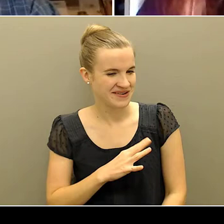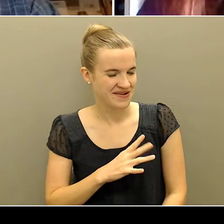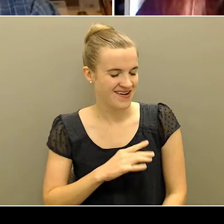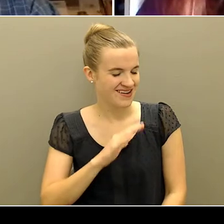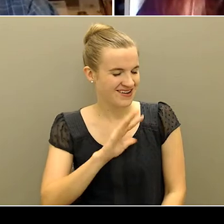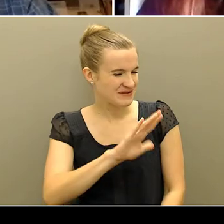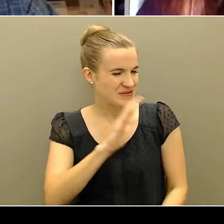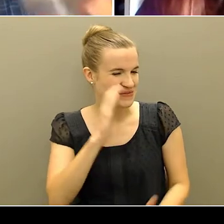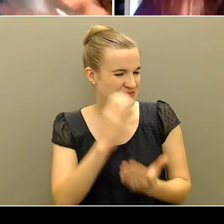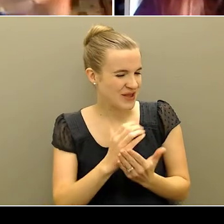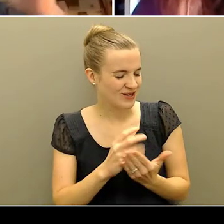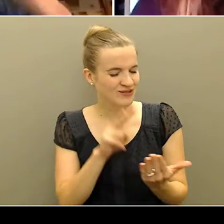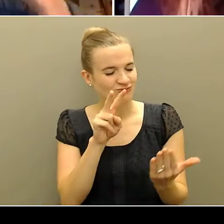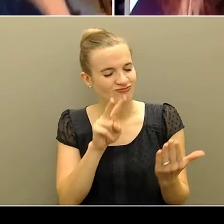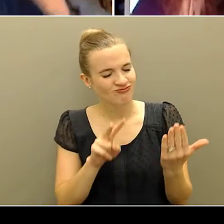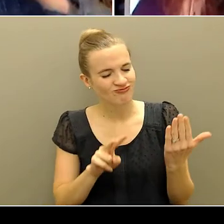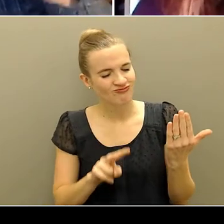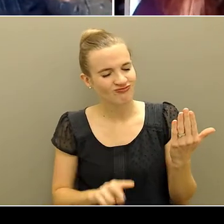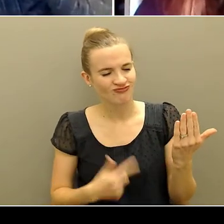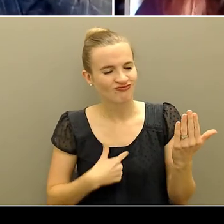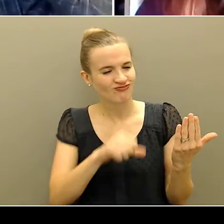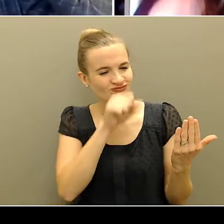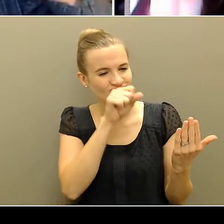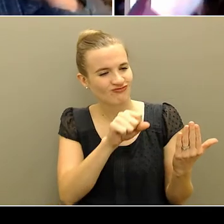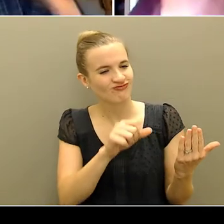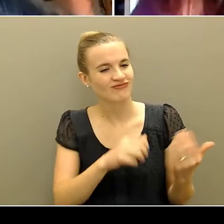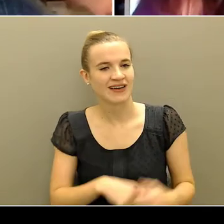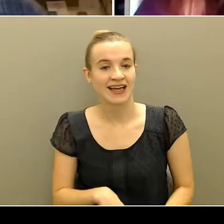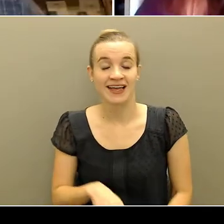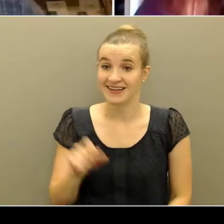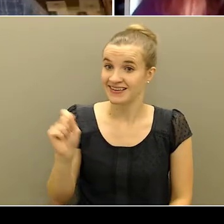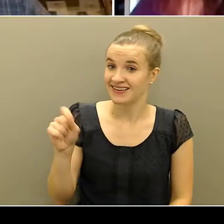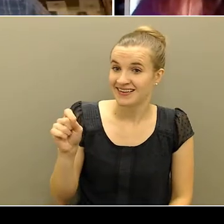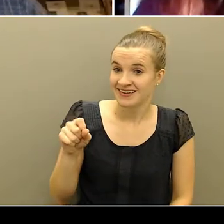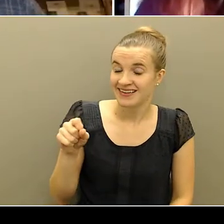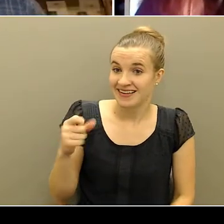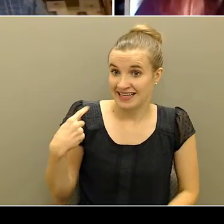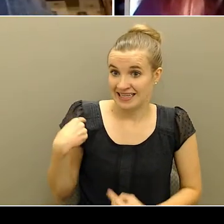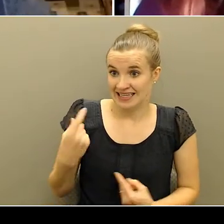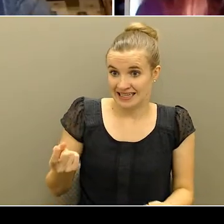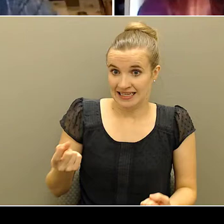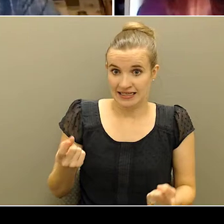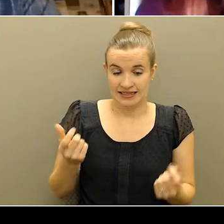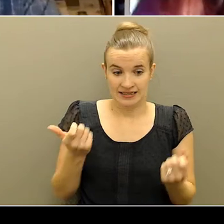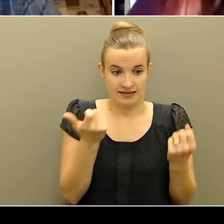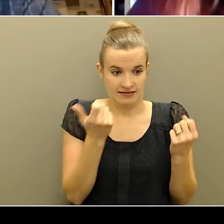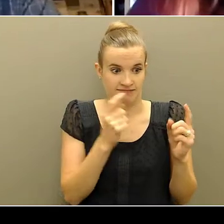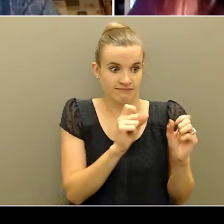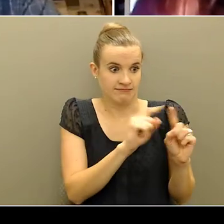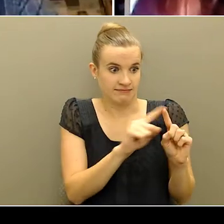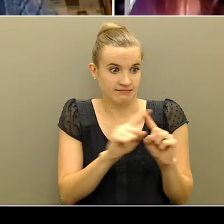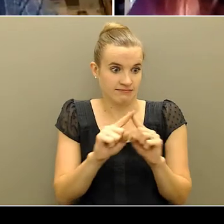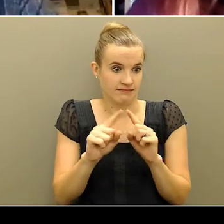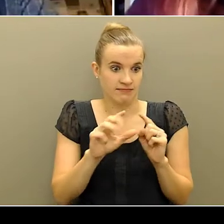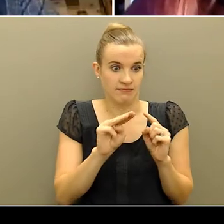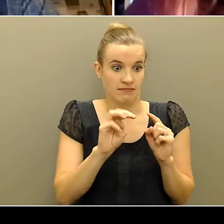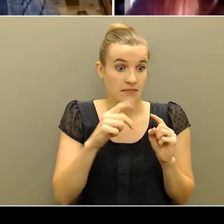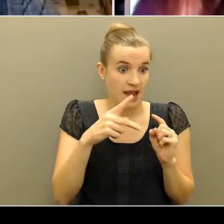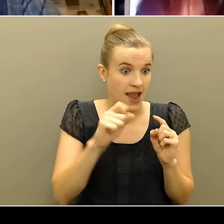working on [sigh], you know putting together you know different guides. Haven't started my videos yet, but it takes like a lot a lot of organization